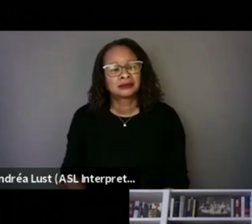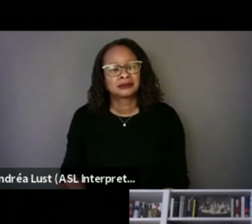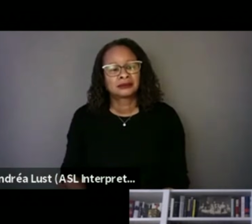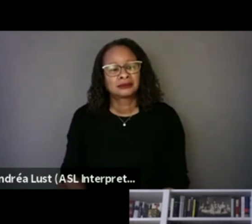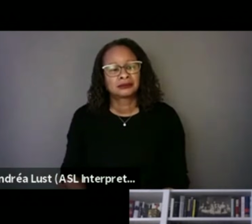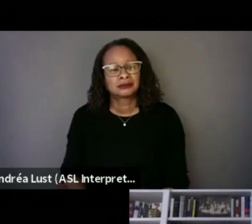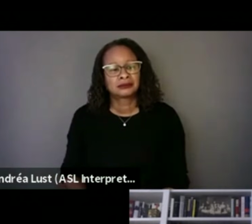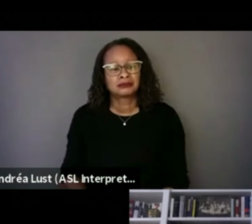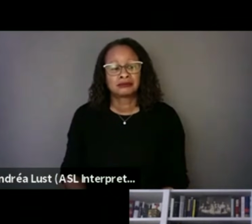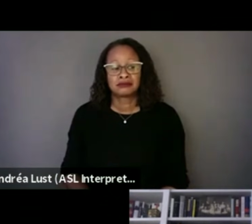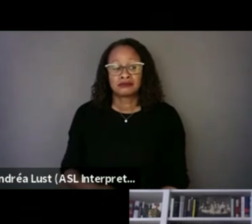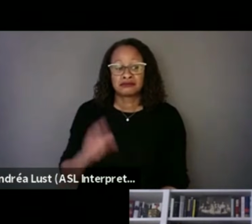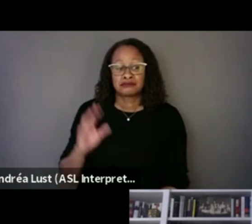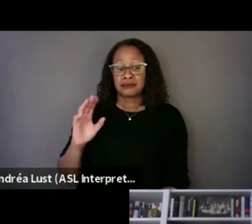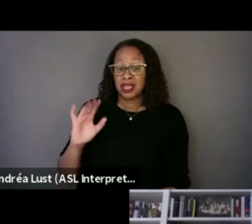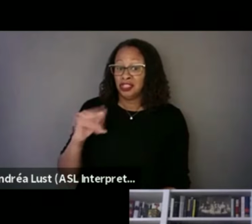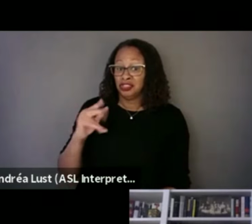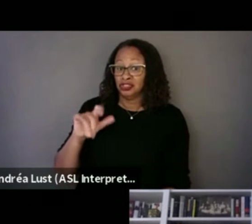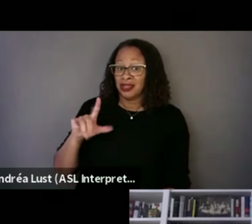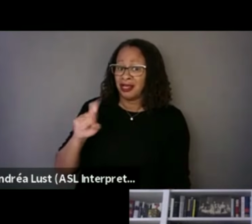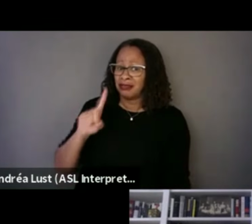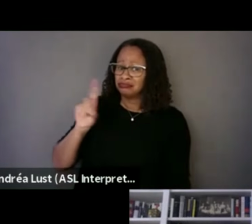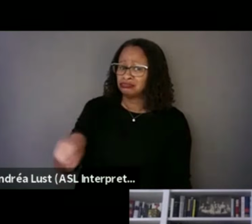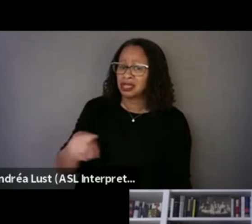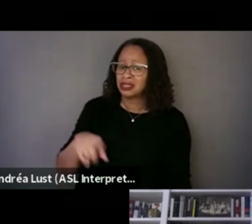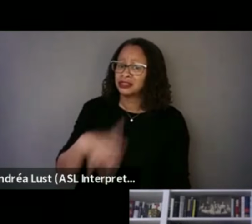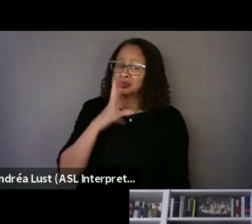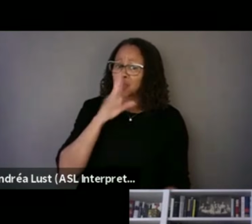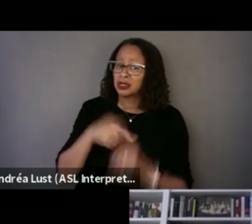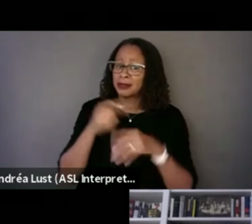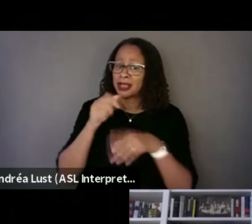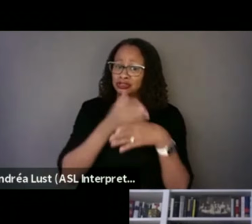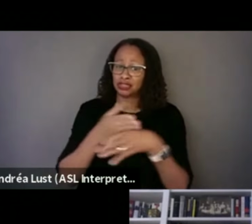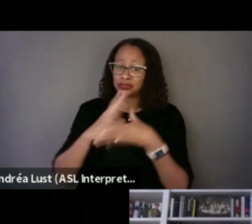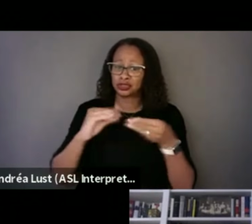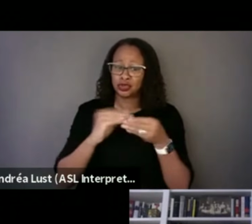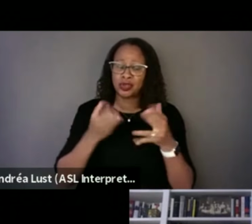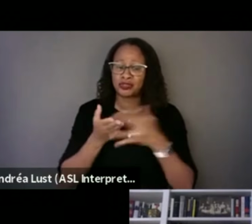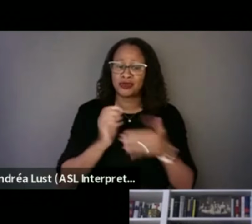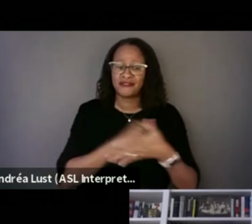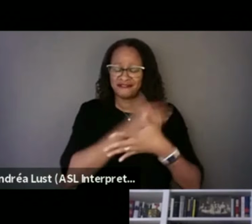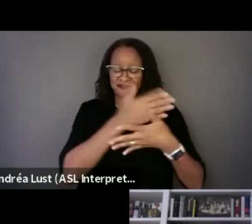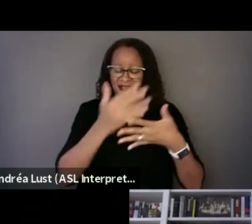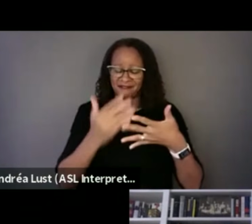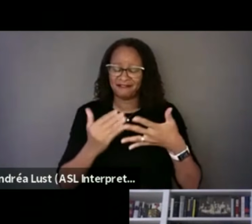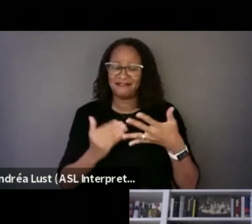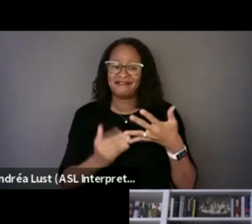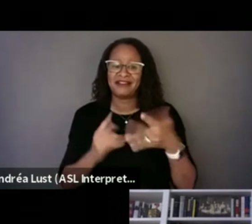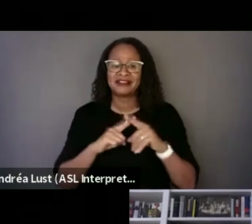telling the stories through these sort of five vignettes. How did you go about sort of meeting and deciding,